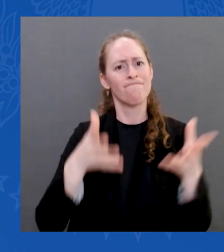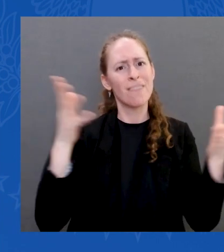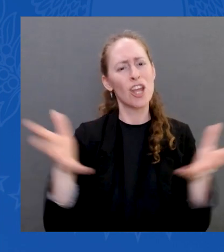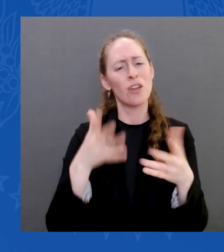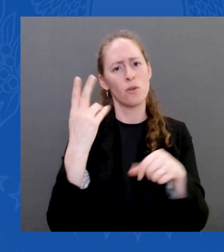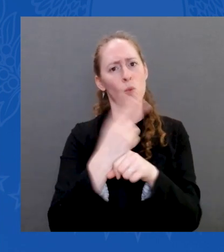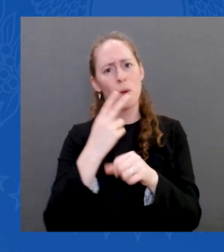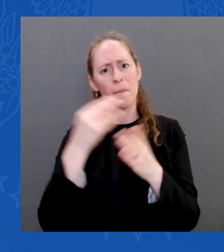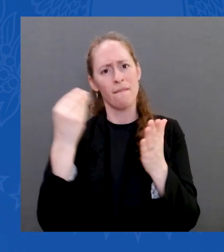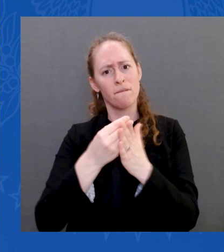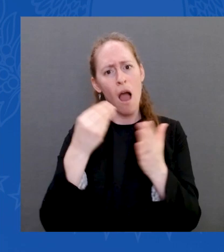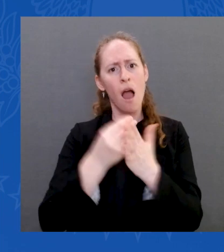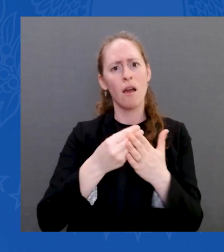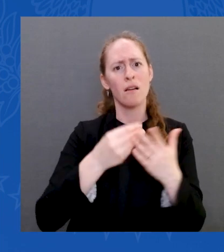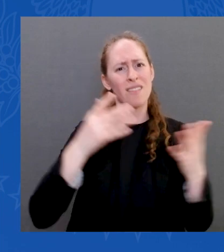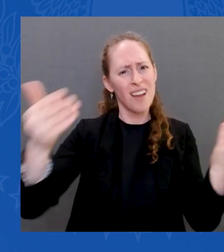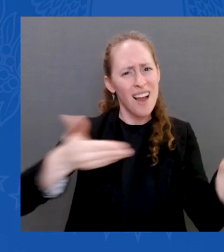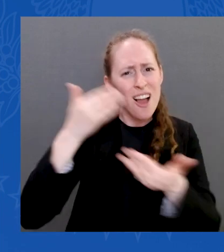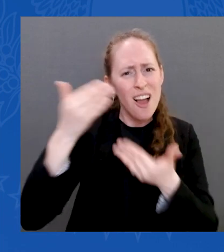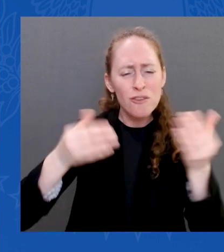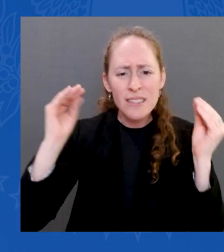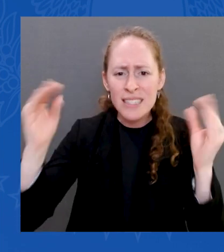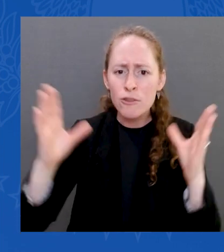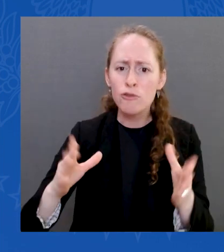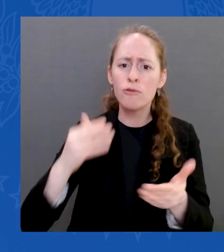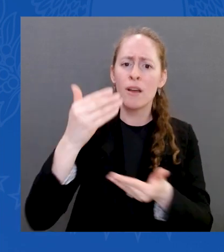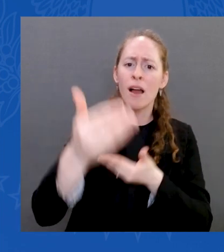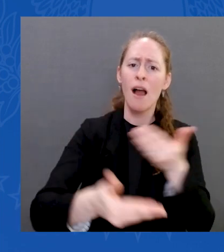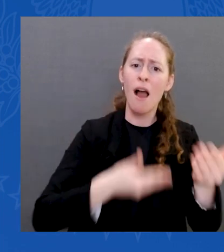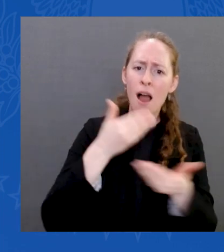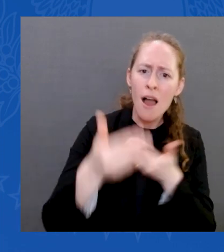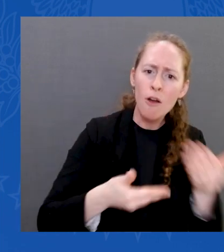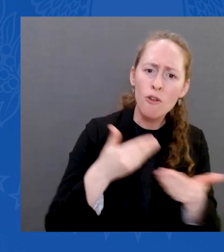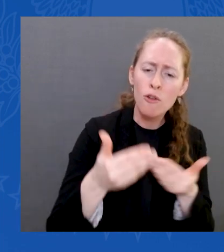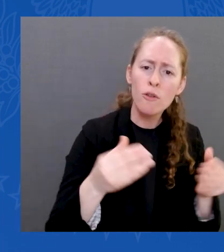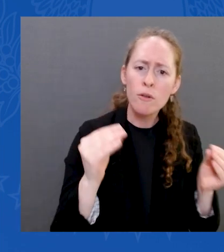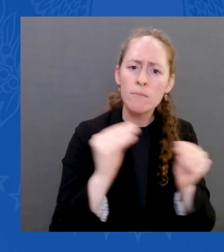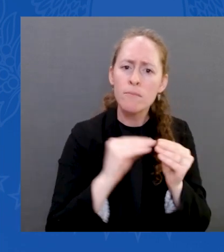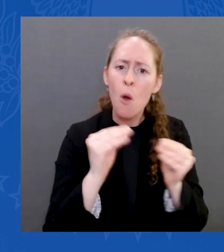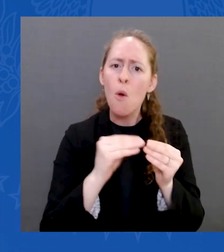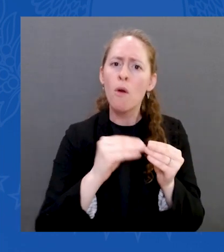more critical personnel in our schools. Now we have an opportunity to make even more game-changing